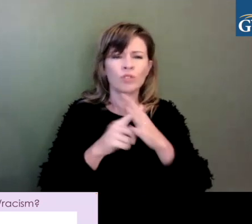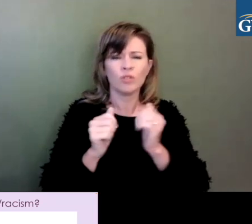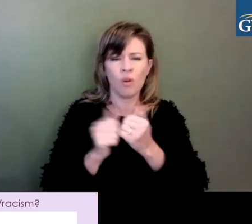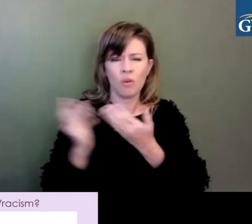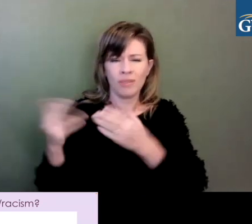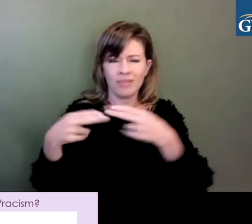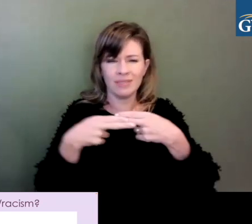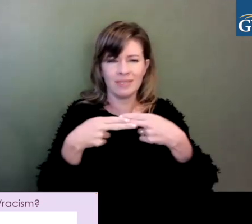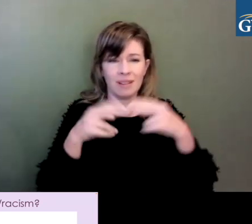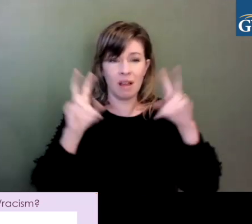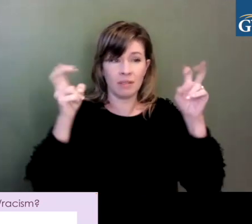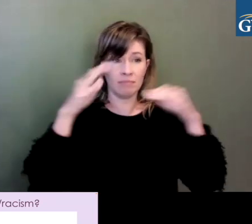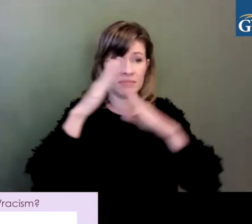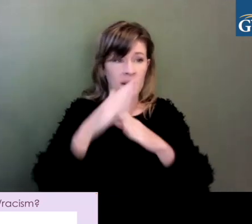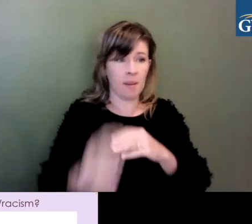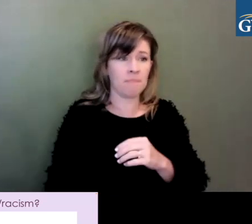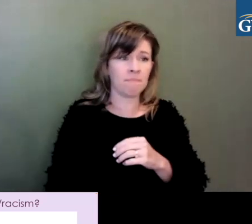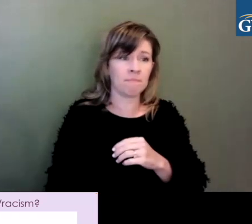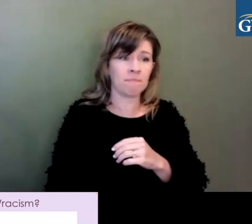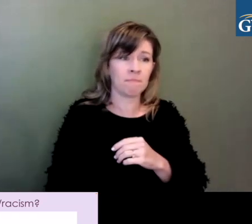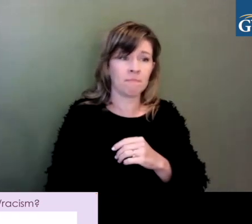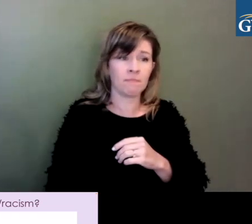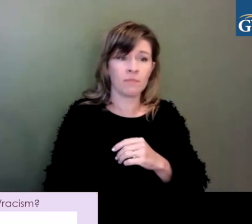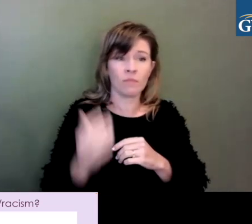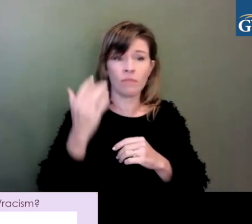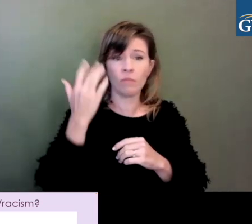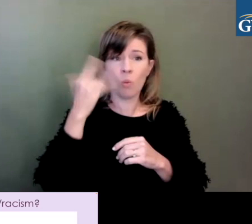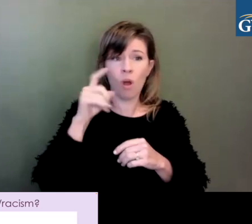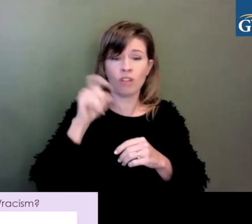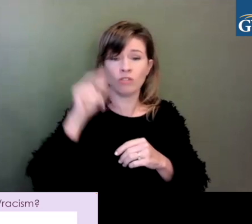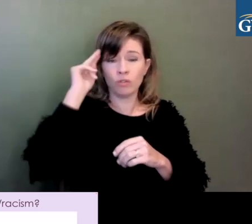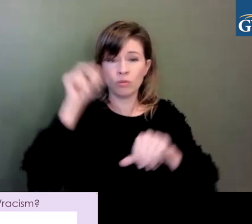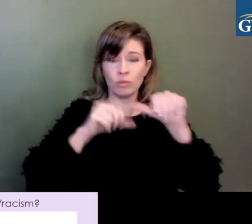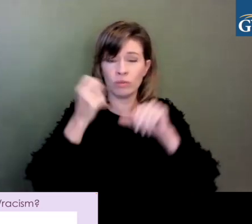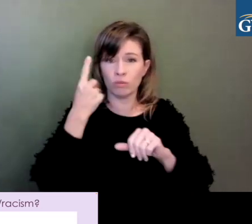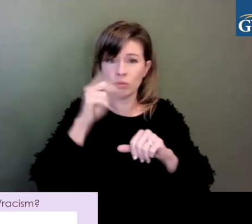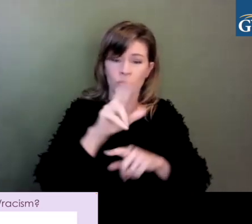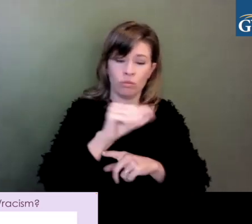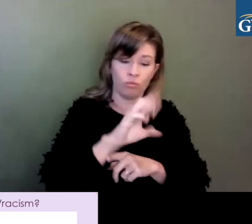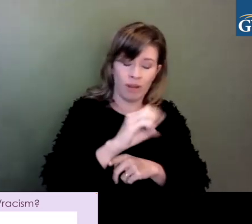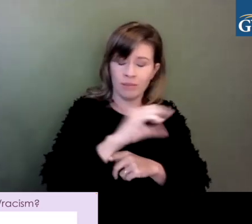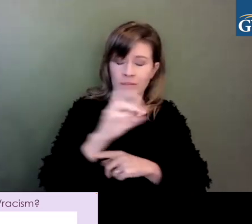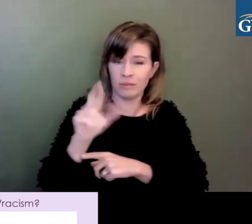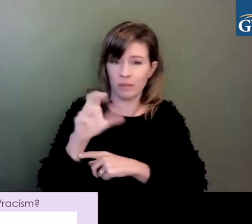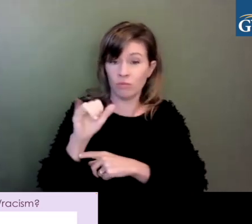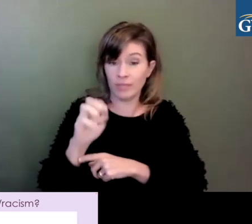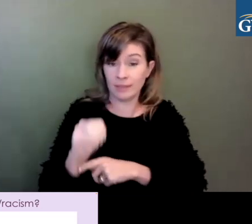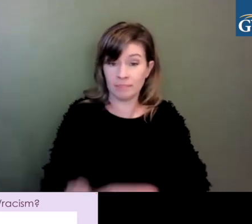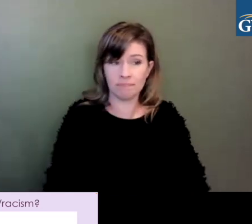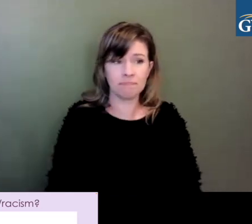and racism? This came up actually during a talk I gave to an